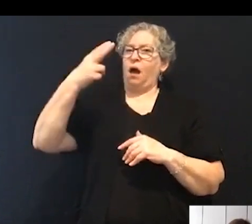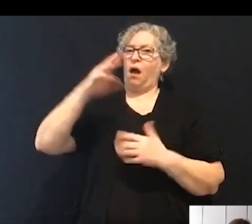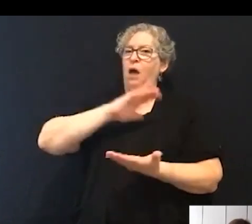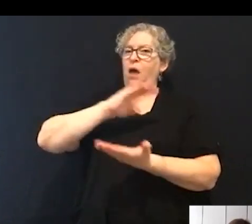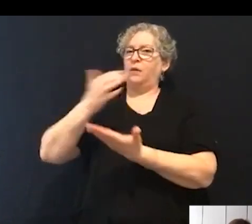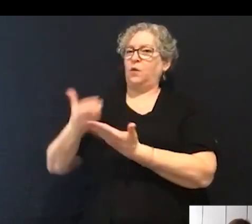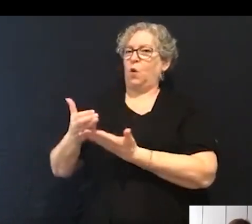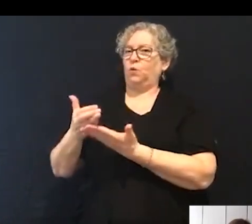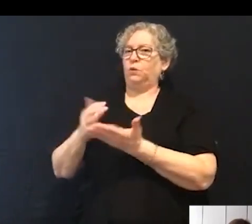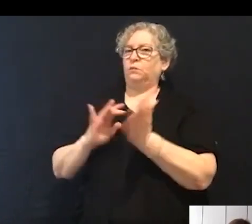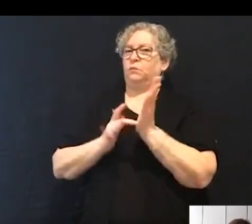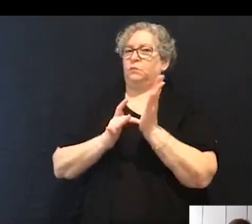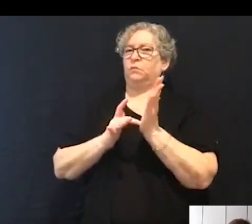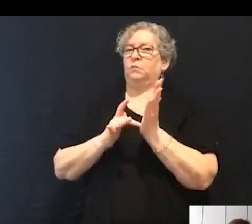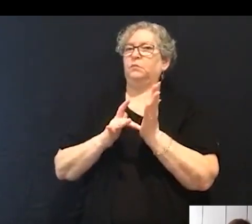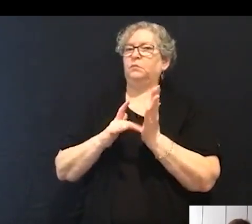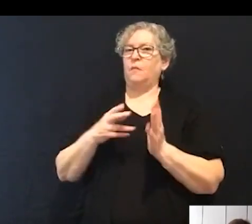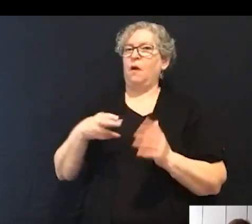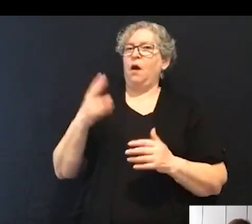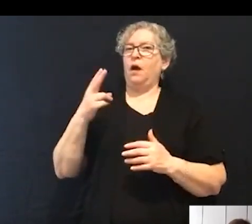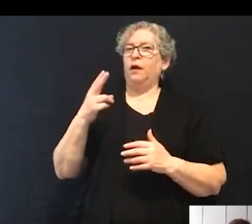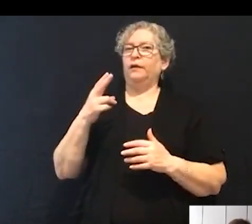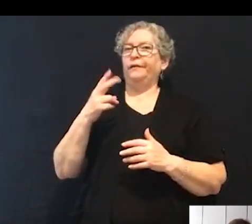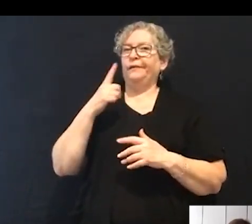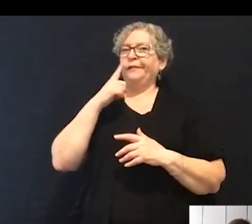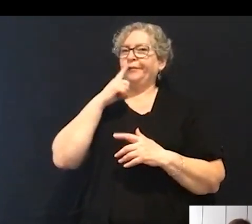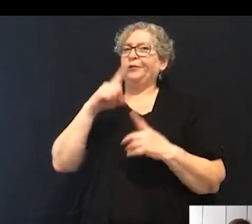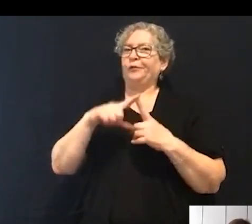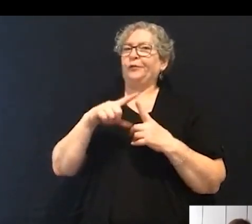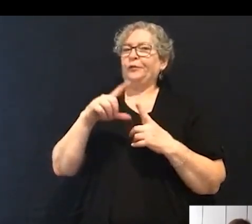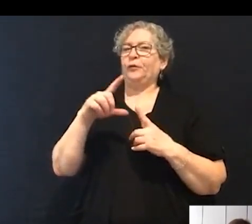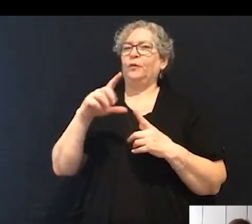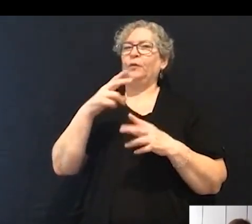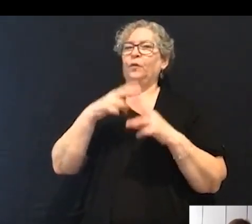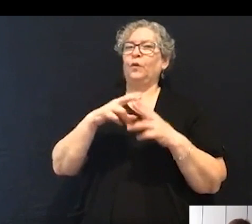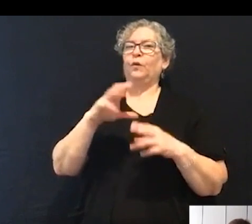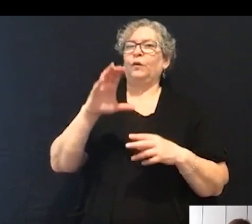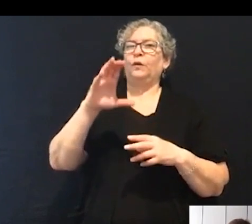to the retina called cystoid macular edema or retinal thinning.